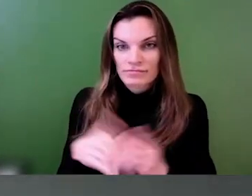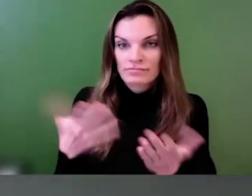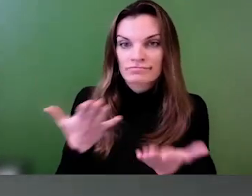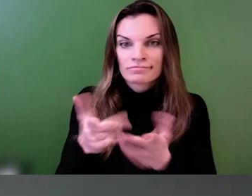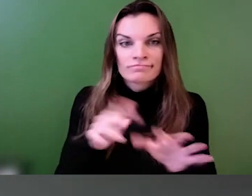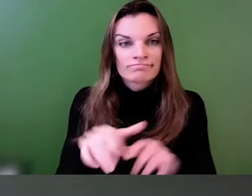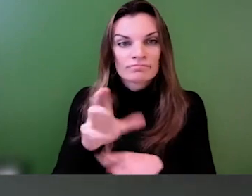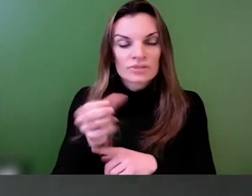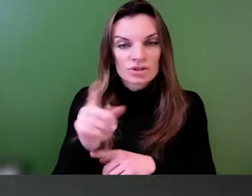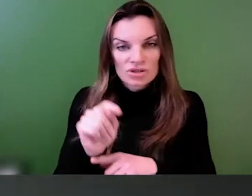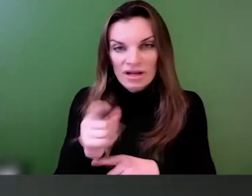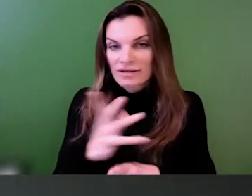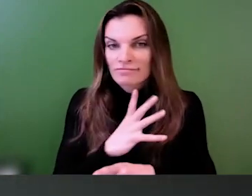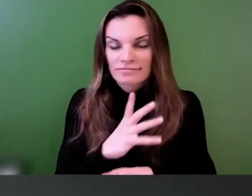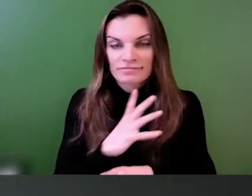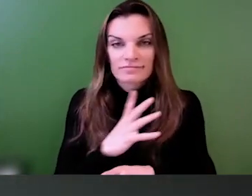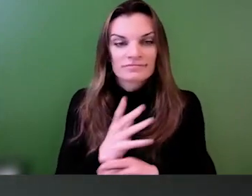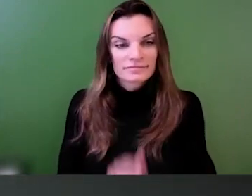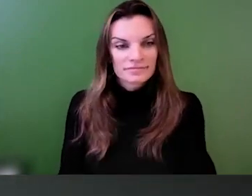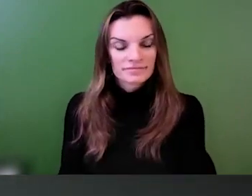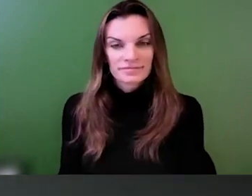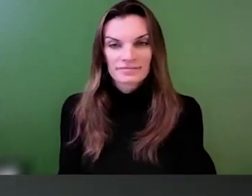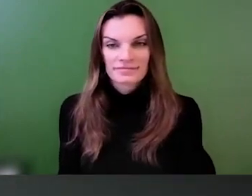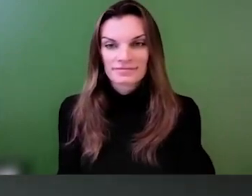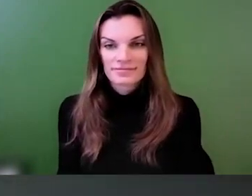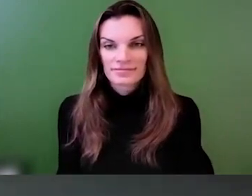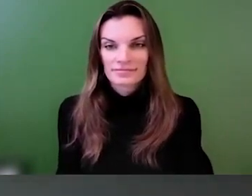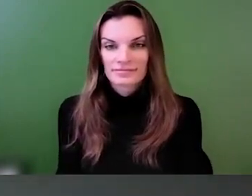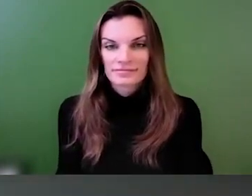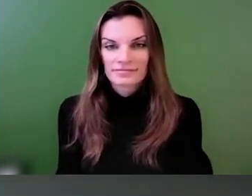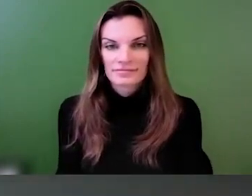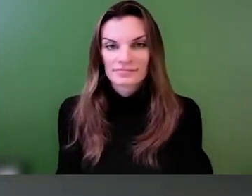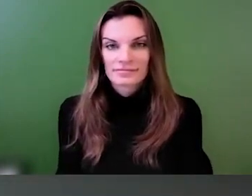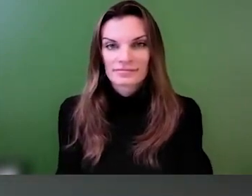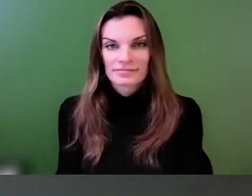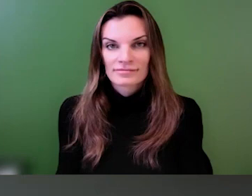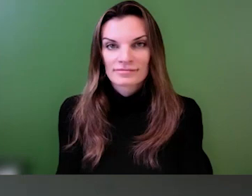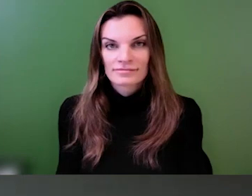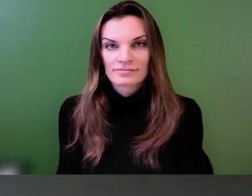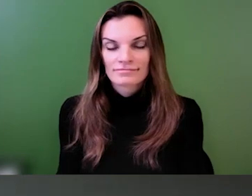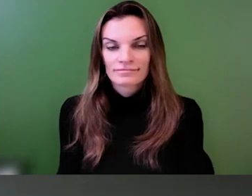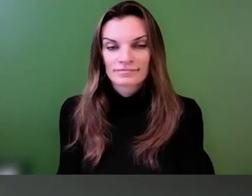the chat, that works as well.